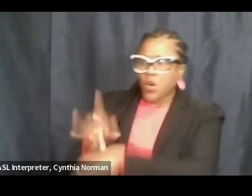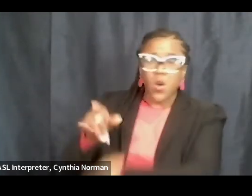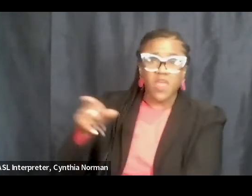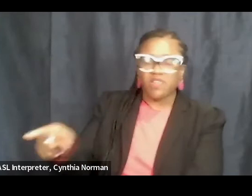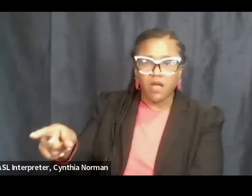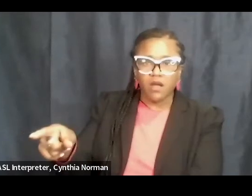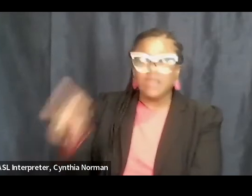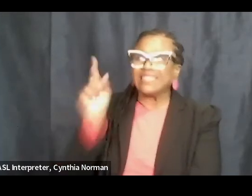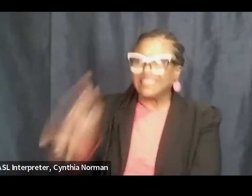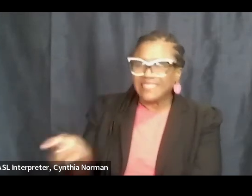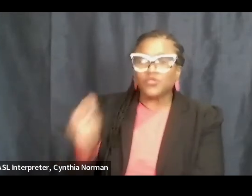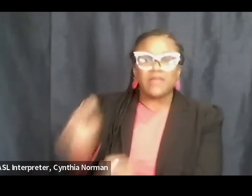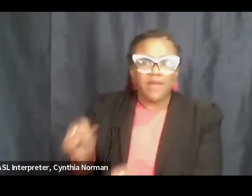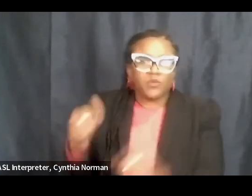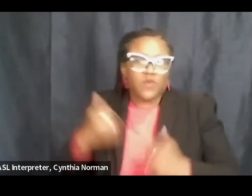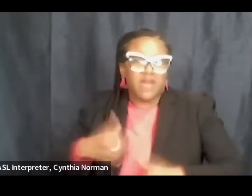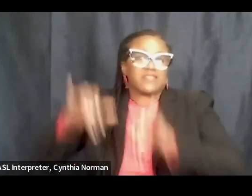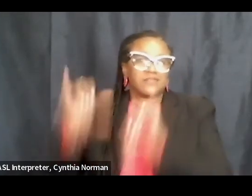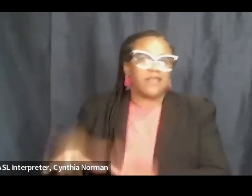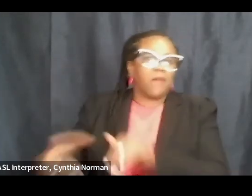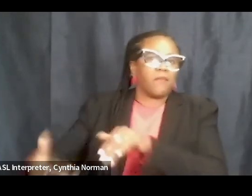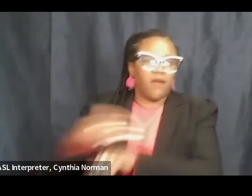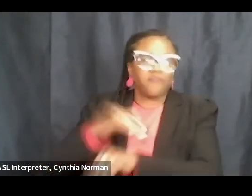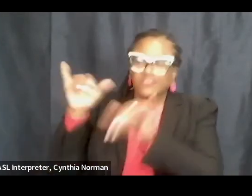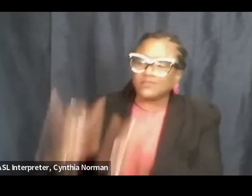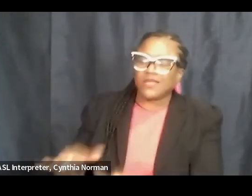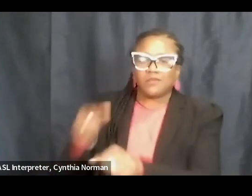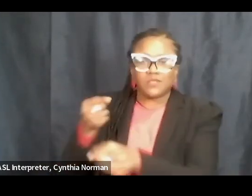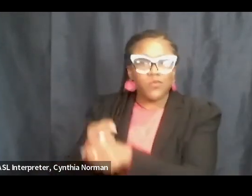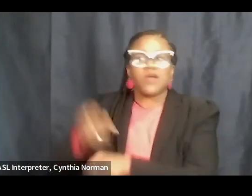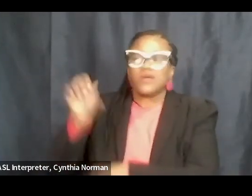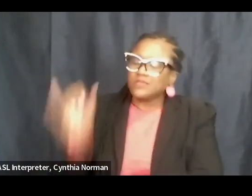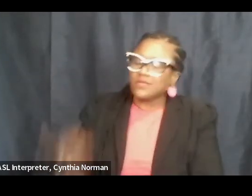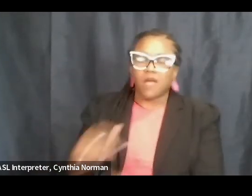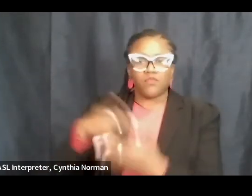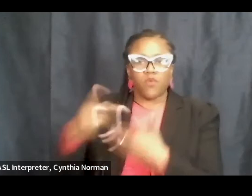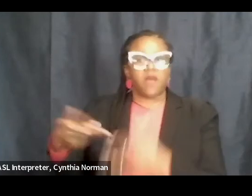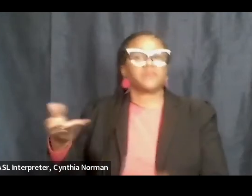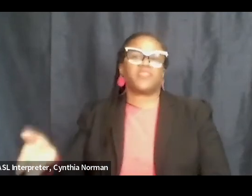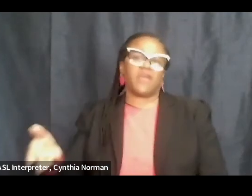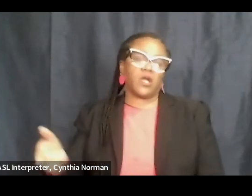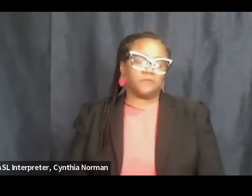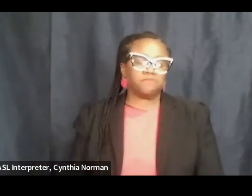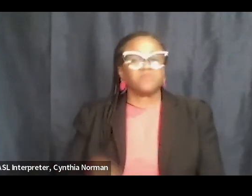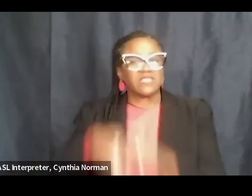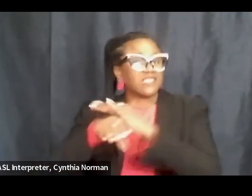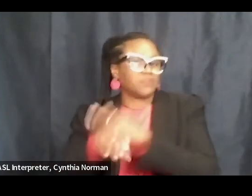that those those same programs that support will be in existence, in existence and accessible at another state.